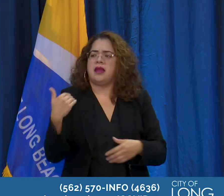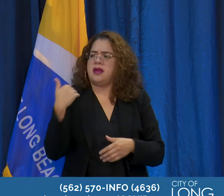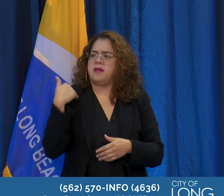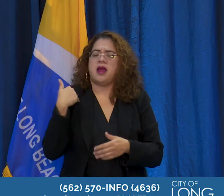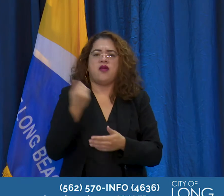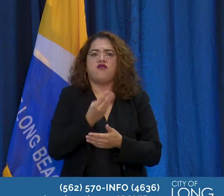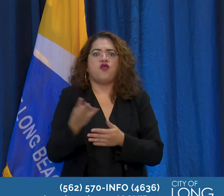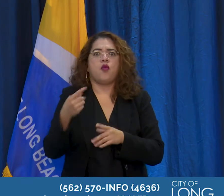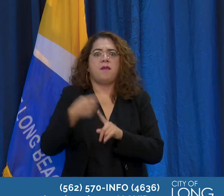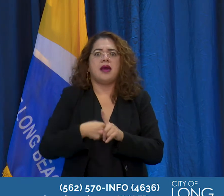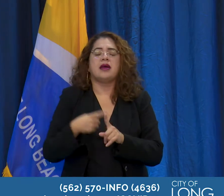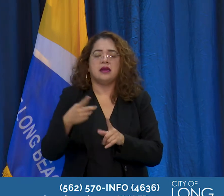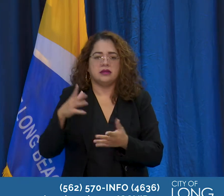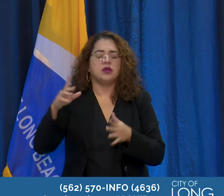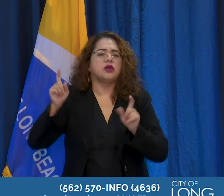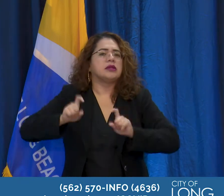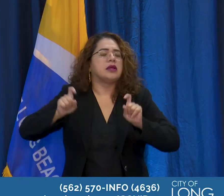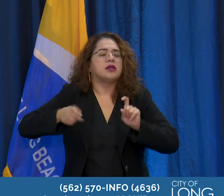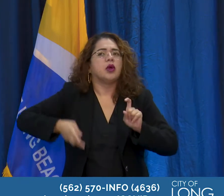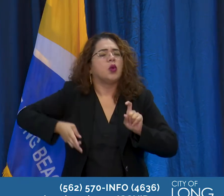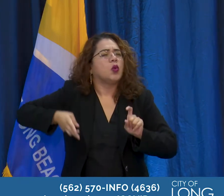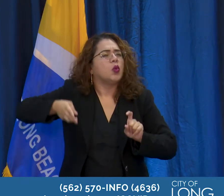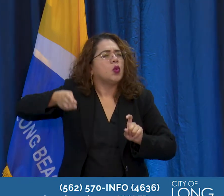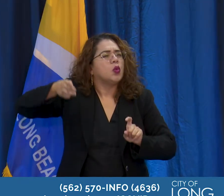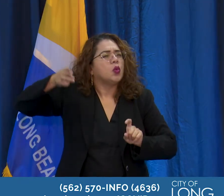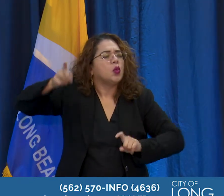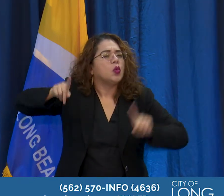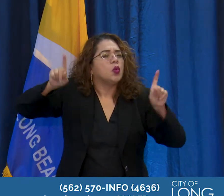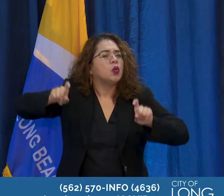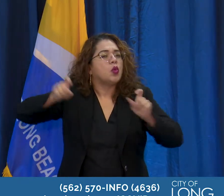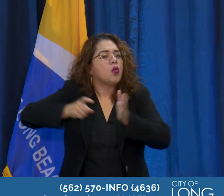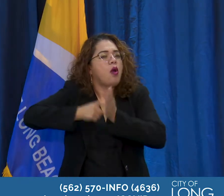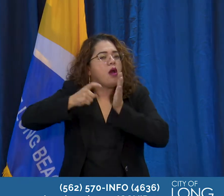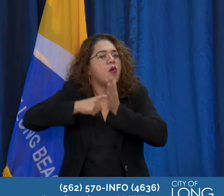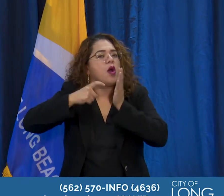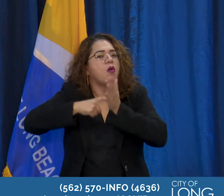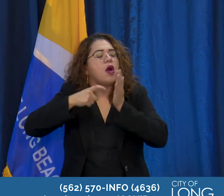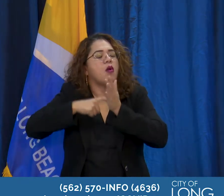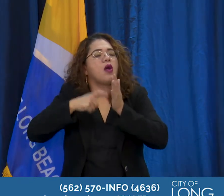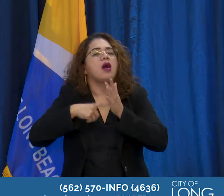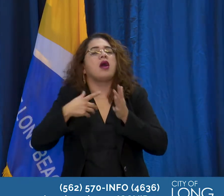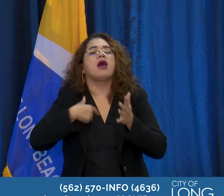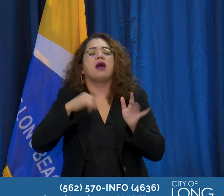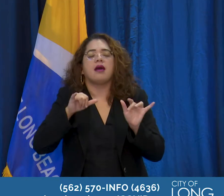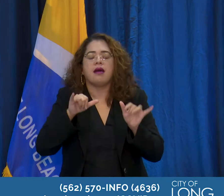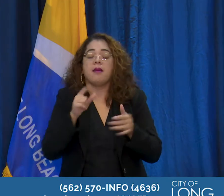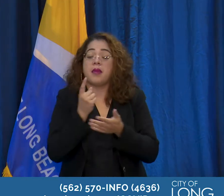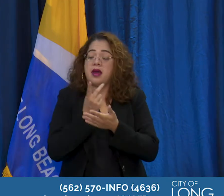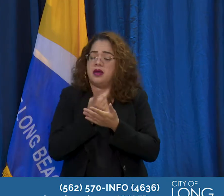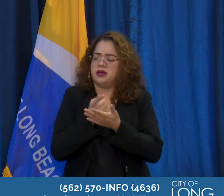We were at a peak just a couple months ago. But one thing that we've learned over the last few weeks is that a lot of members that